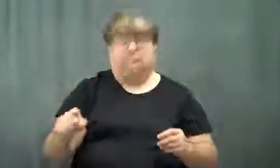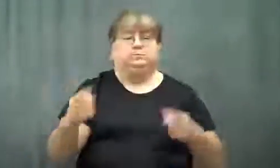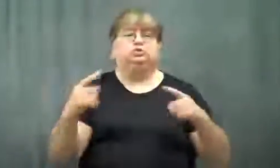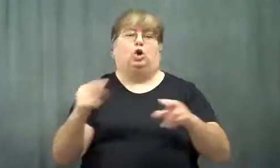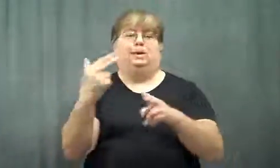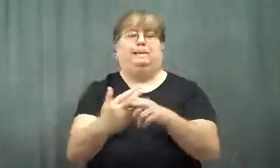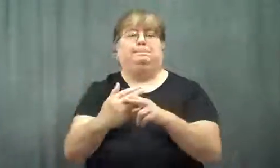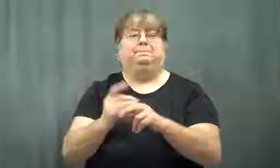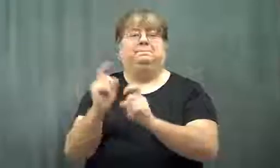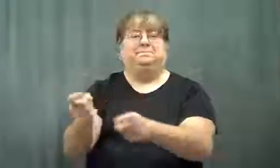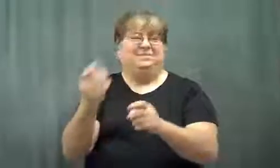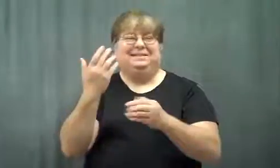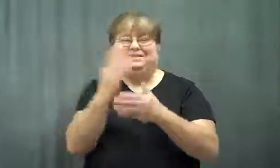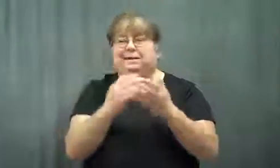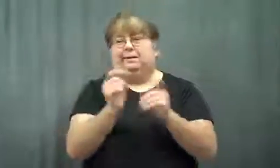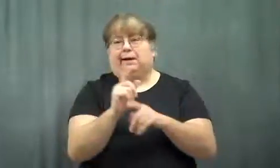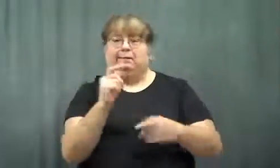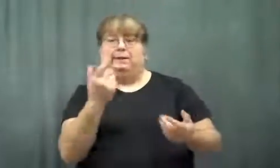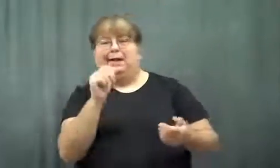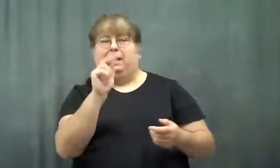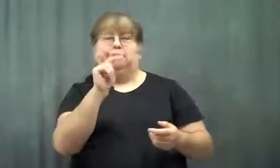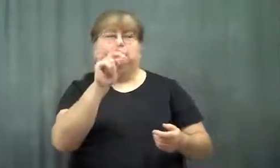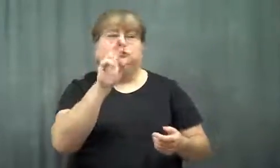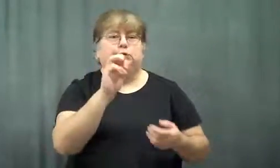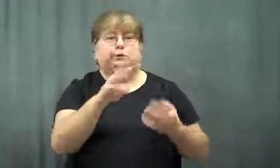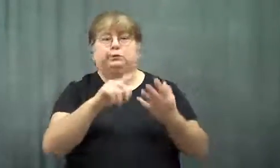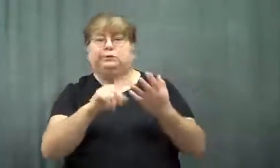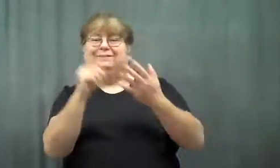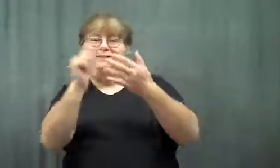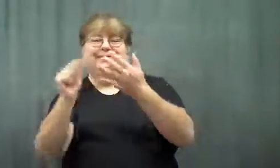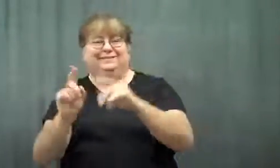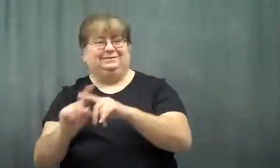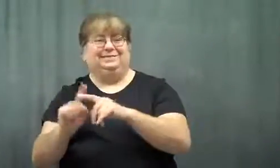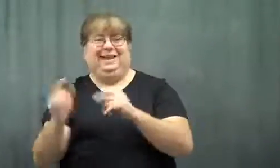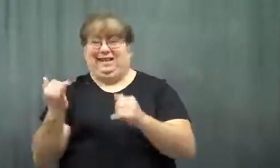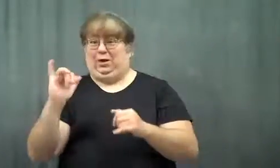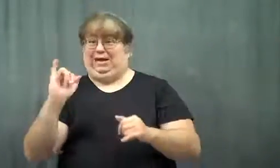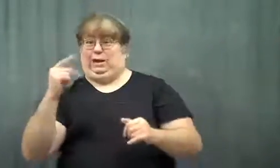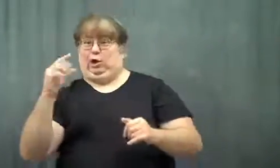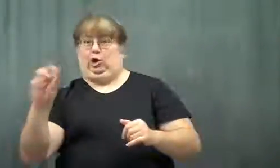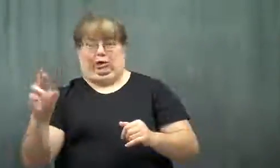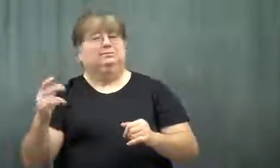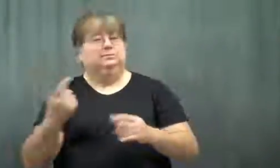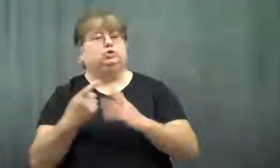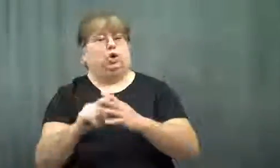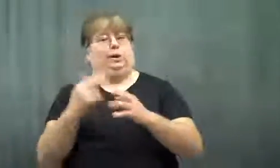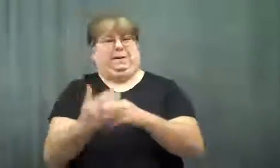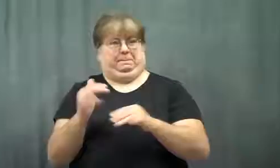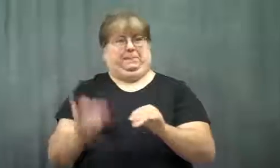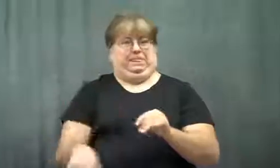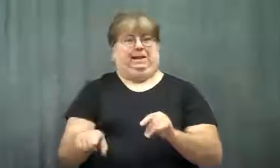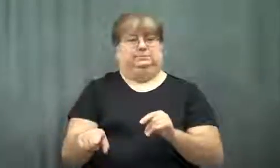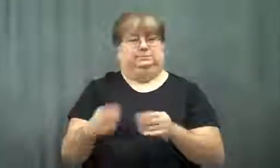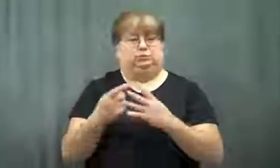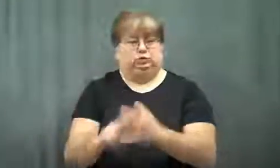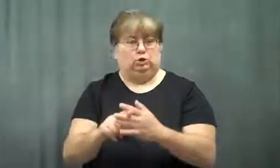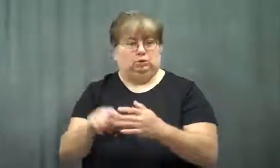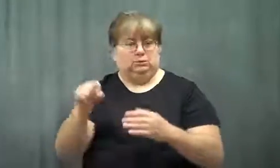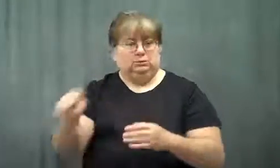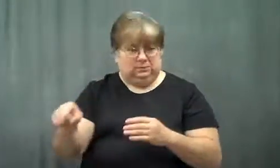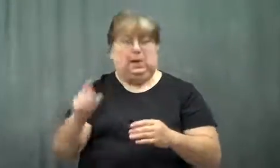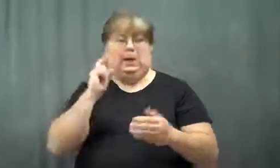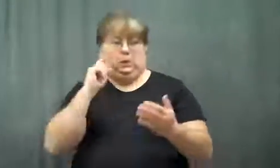It gets a name like Andrew, or this one named Igor.